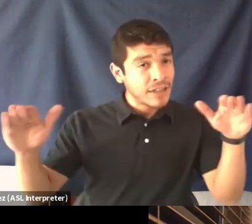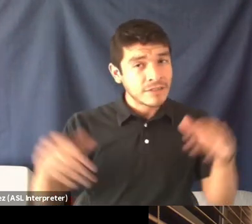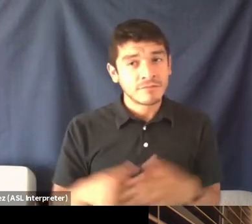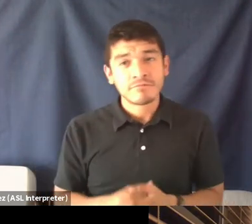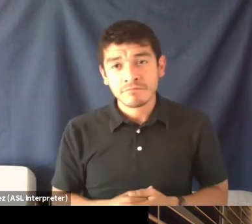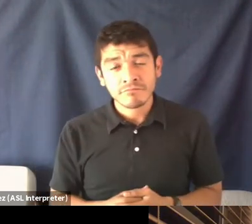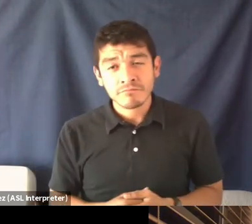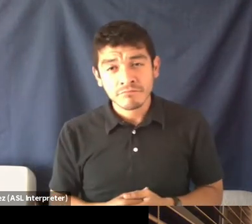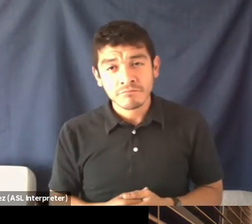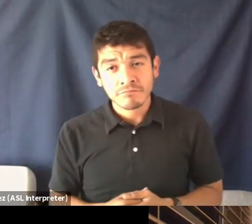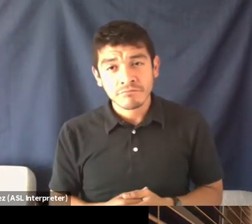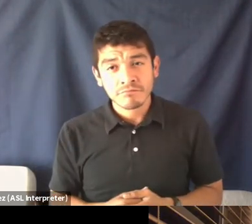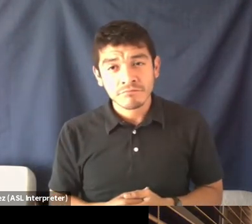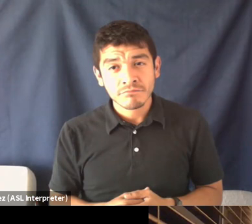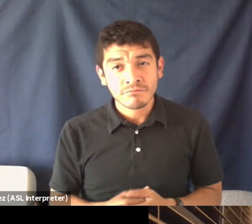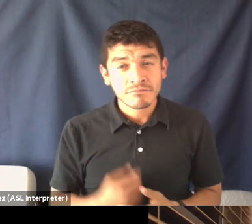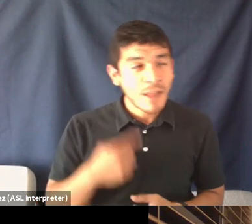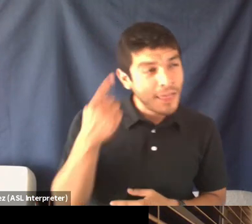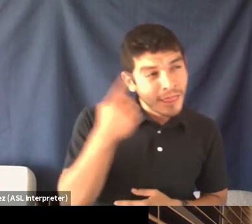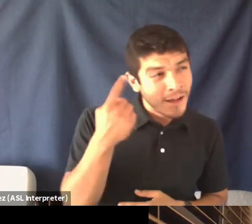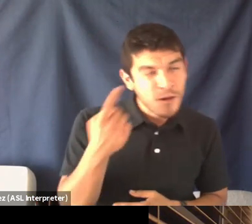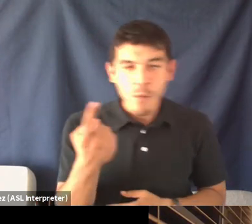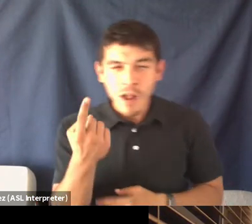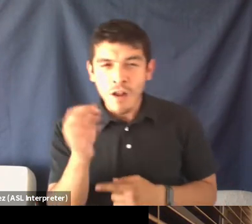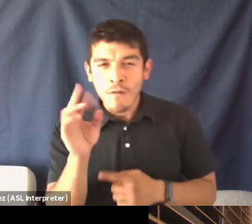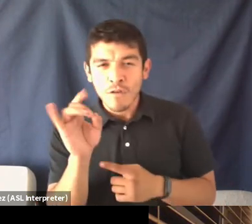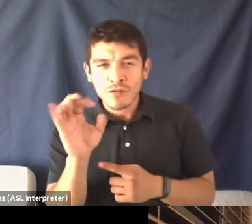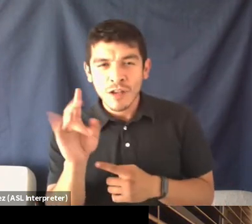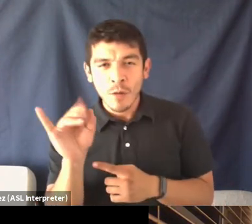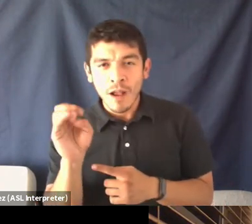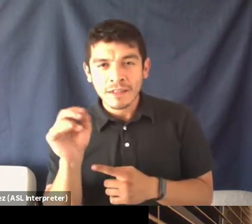I think of there's one Frederick Wiseman film that just also